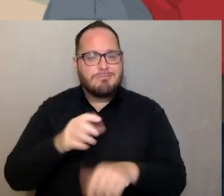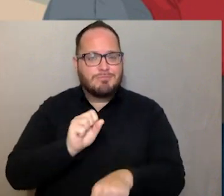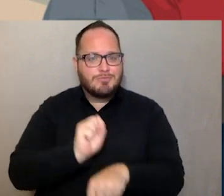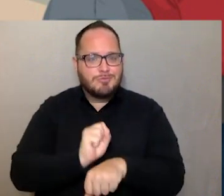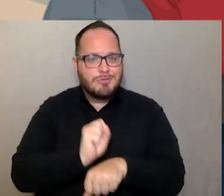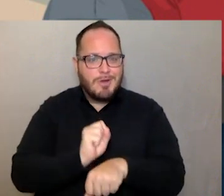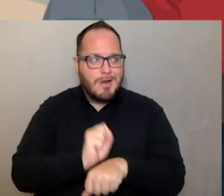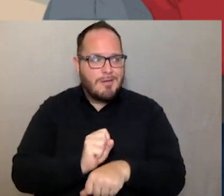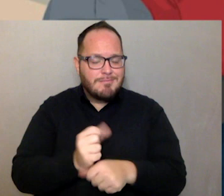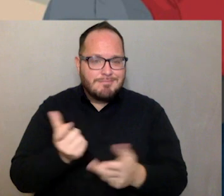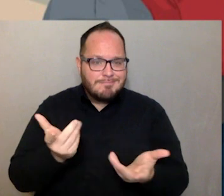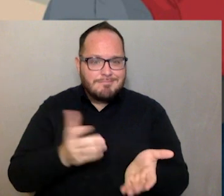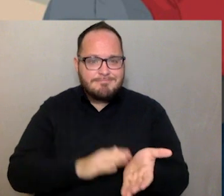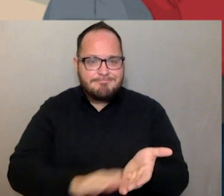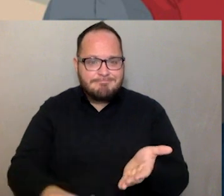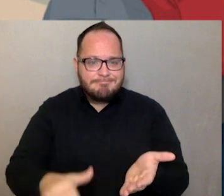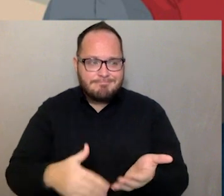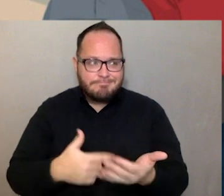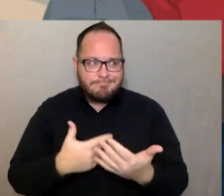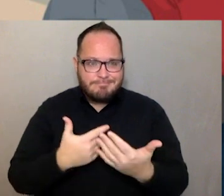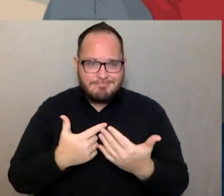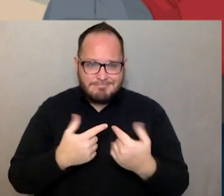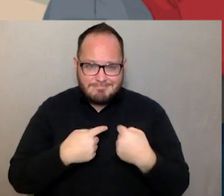MY JOB FOR A VERY LONG TIME. WE HAVE NOT RECEIVED FOOD STAMPS